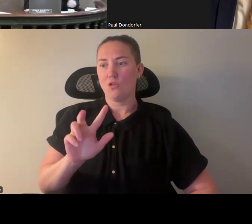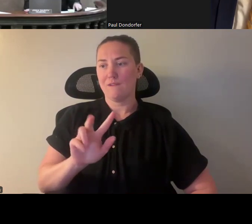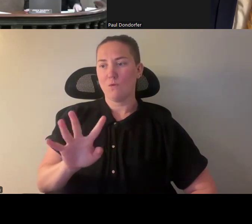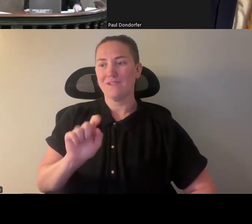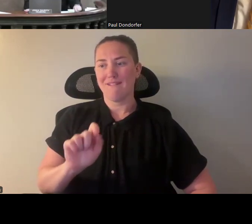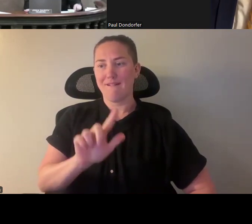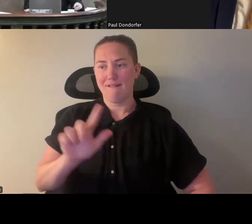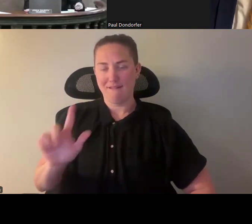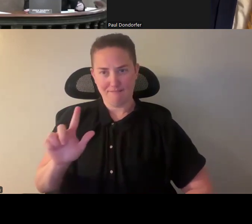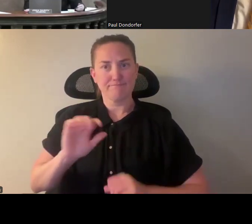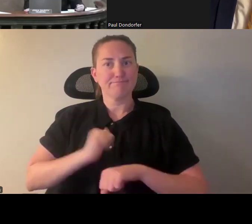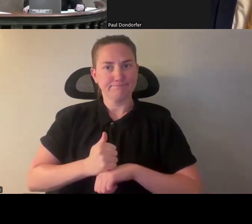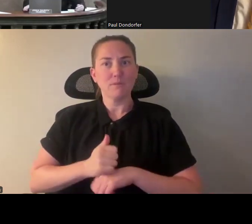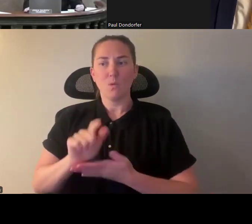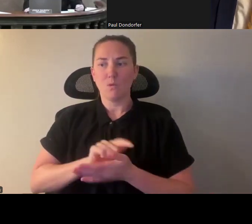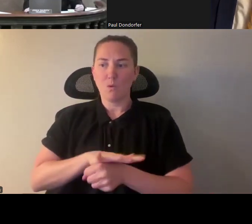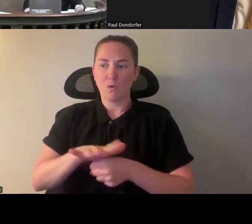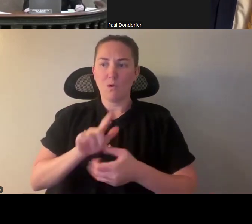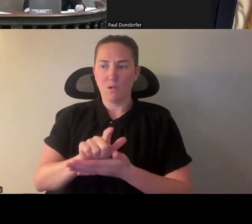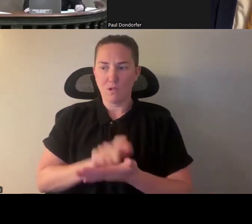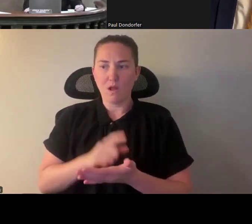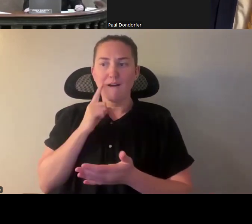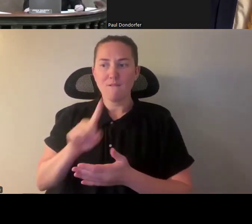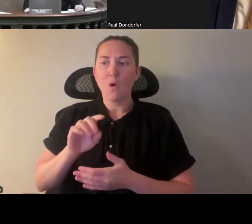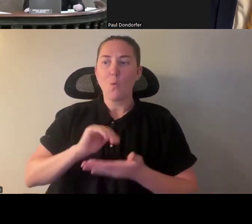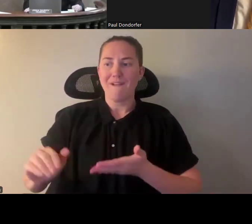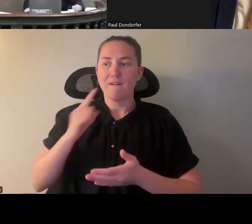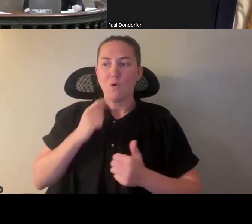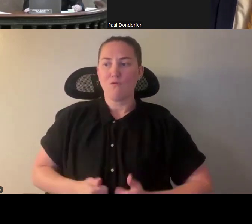enacting local law entitled waiver of residency requirement for attorneys employed by Monroe